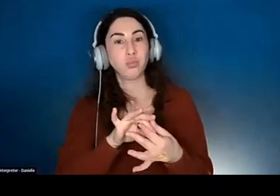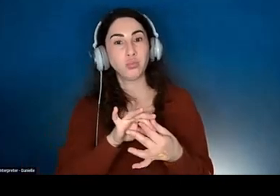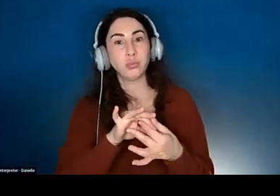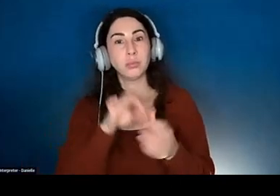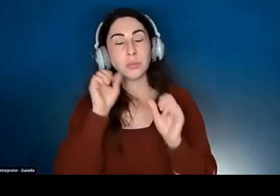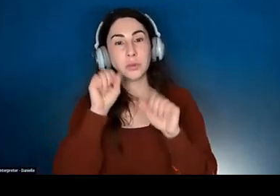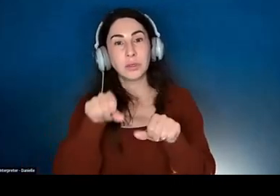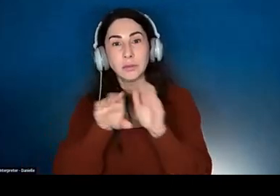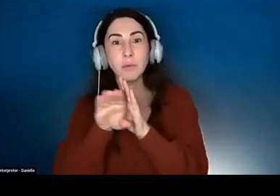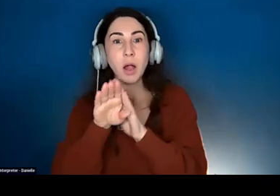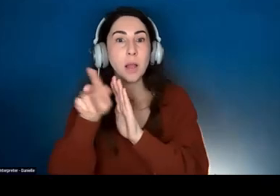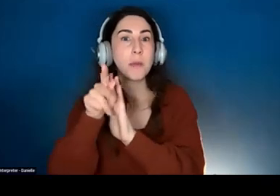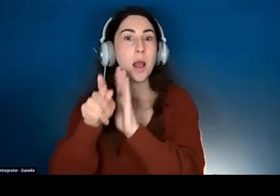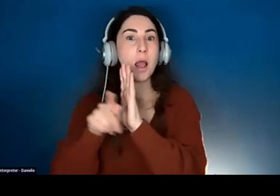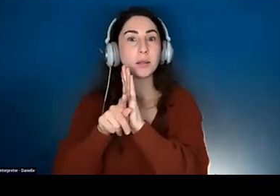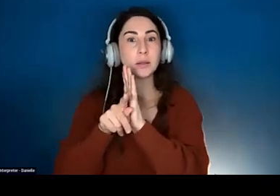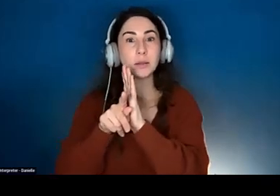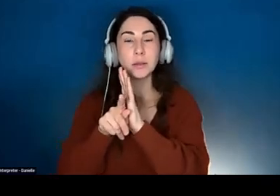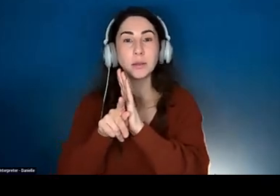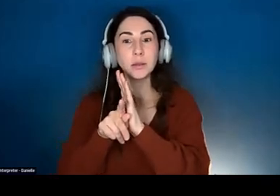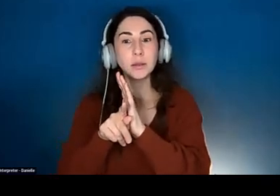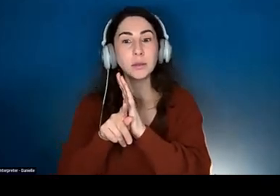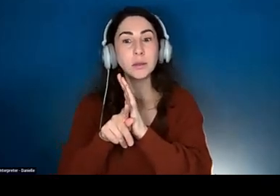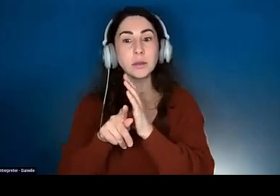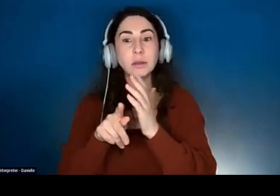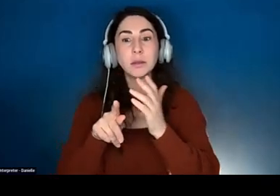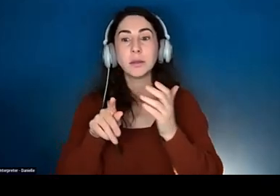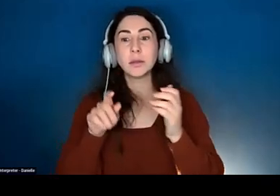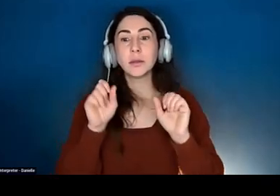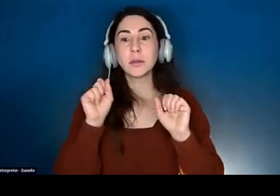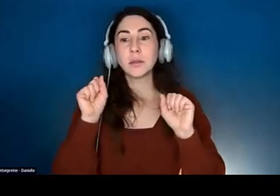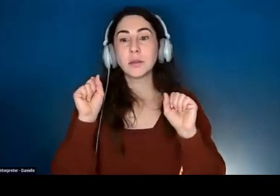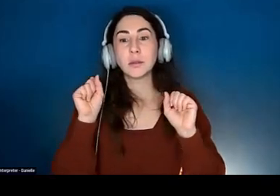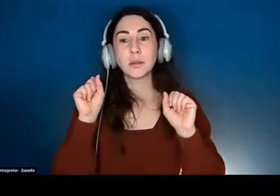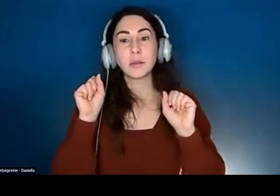do something like make money follows the person a